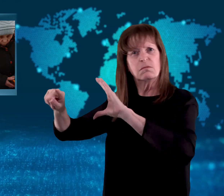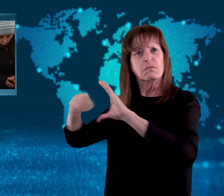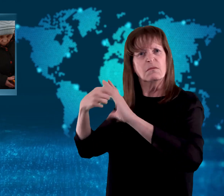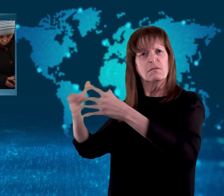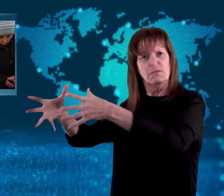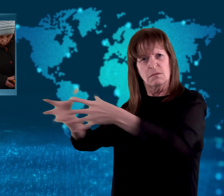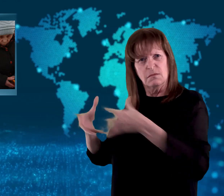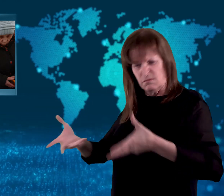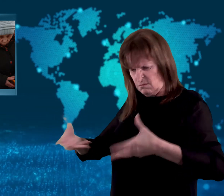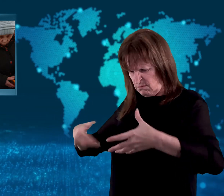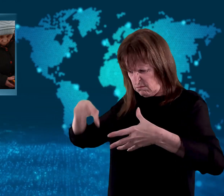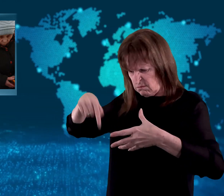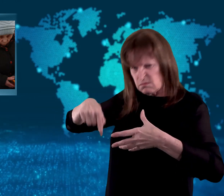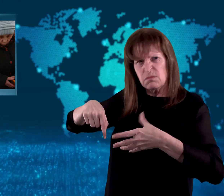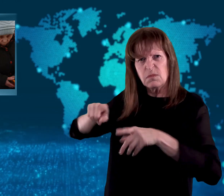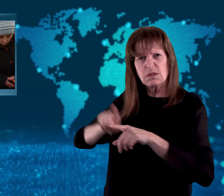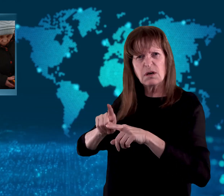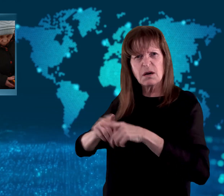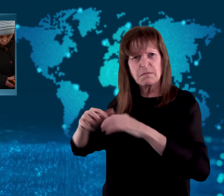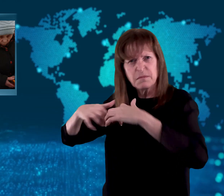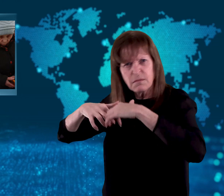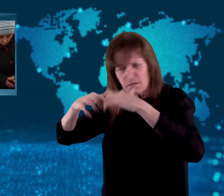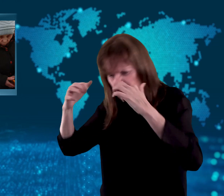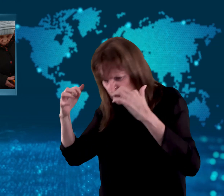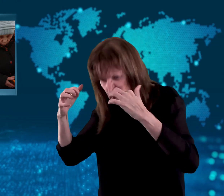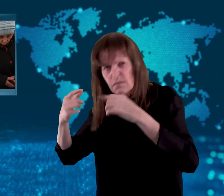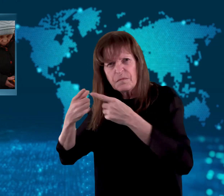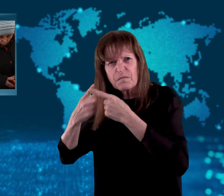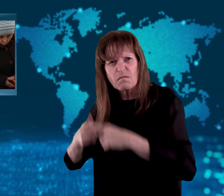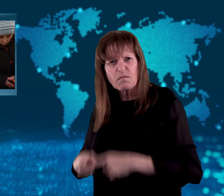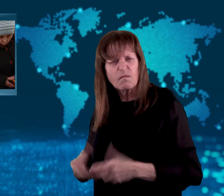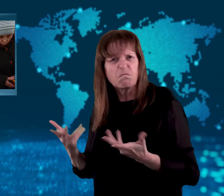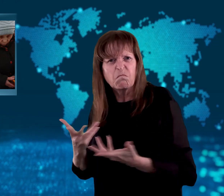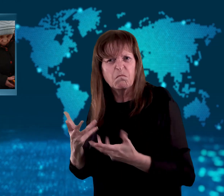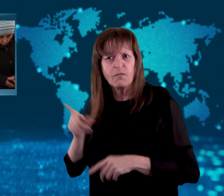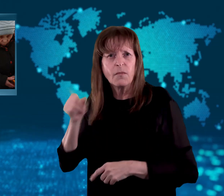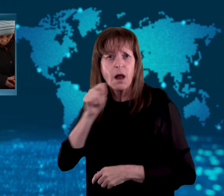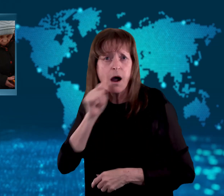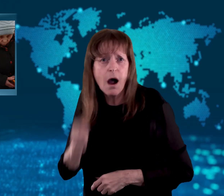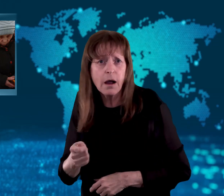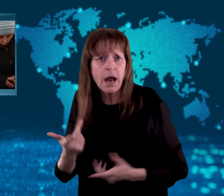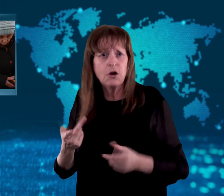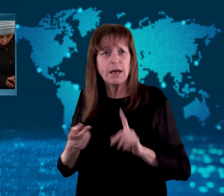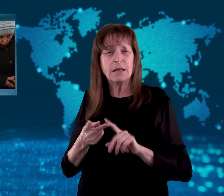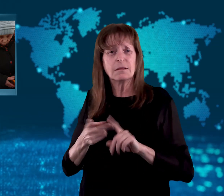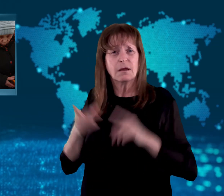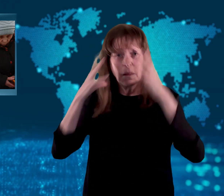packages, including embassies in Hungary, the Netherlands, Poland,